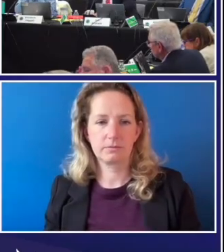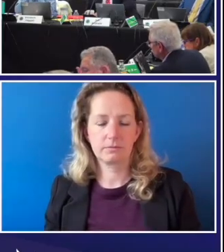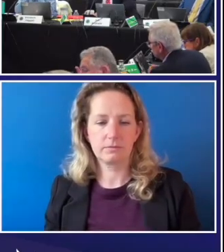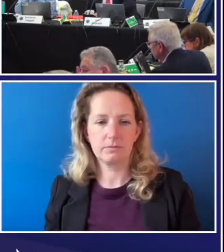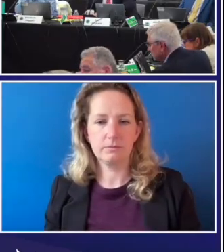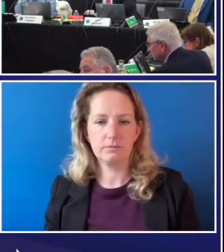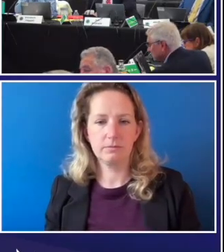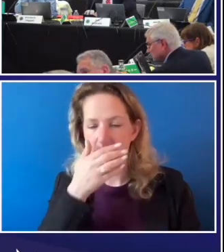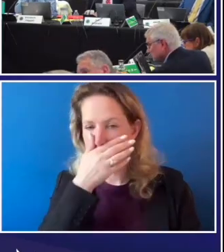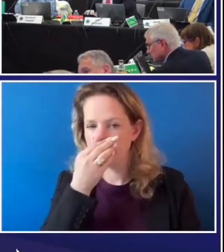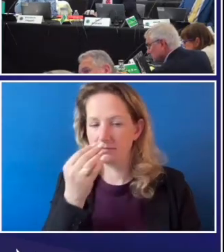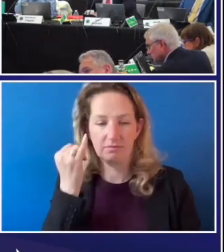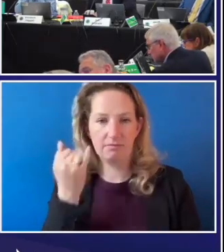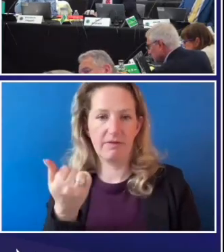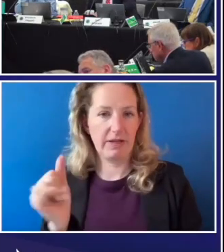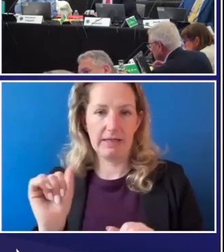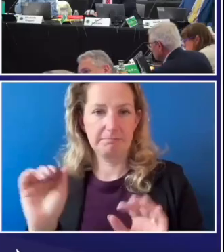Okay, seeing no discussion on that. go to the next one.